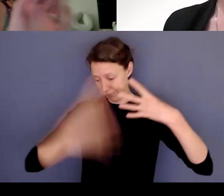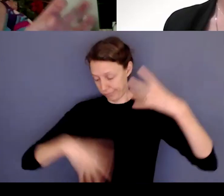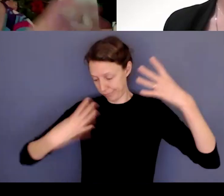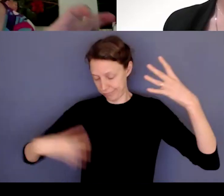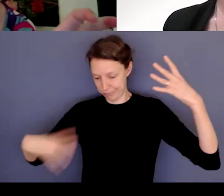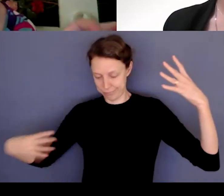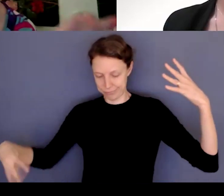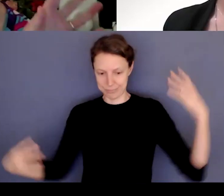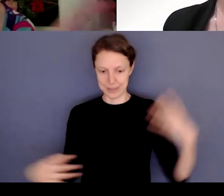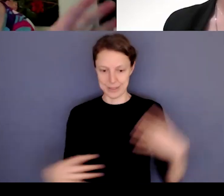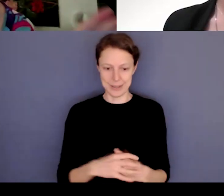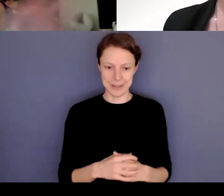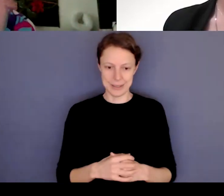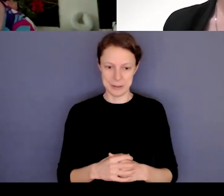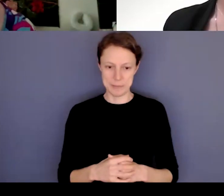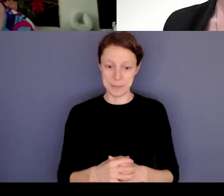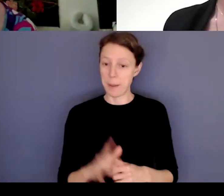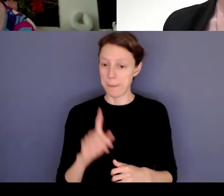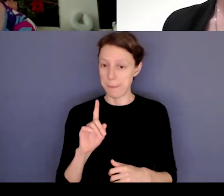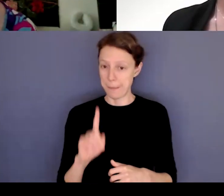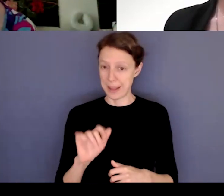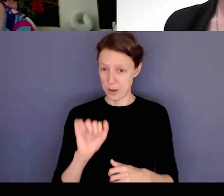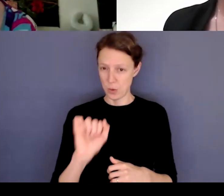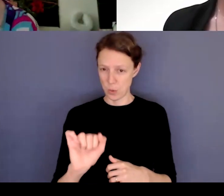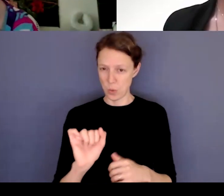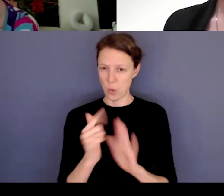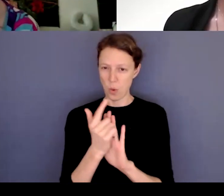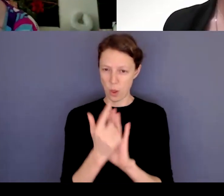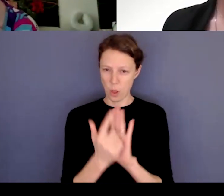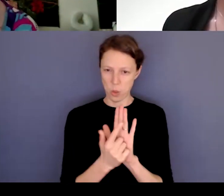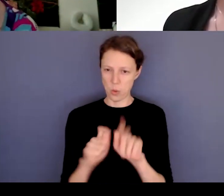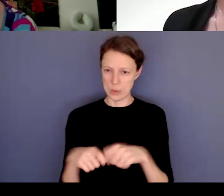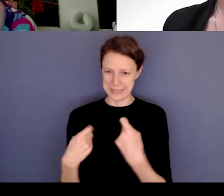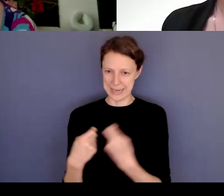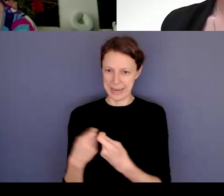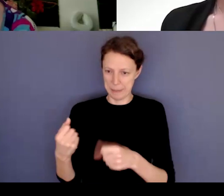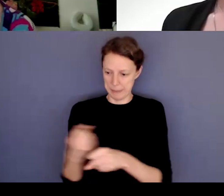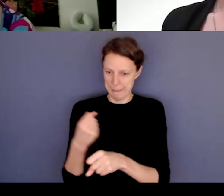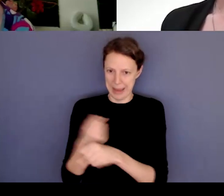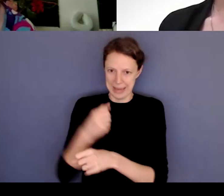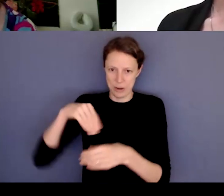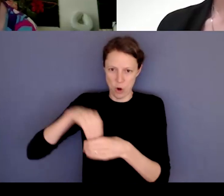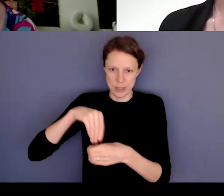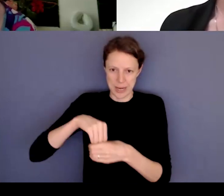question, because it is, you know, your law team that's producing the content for these reels and these posts and things